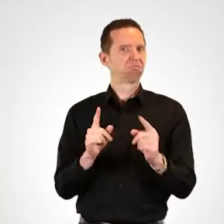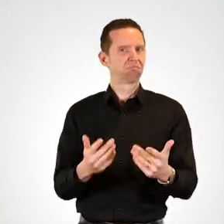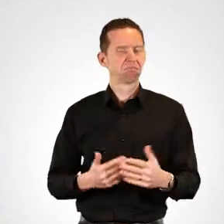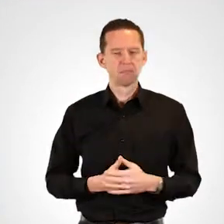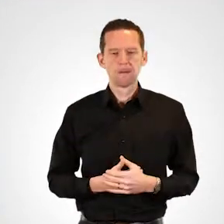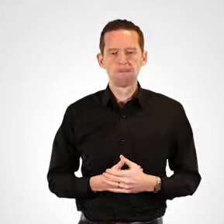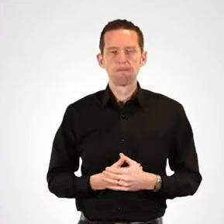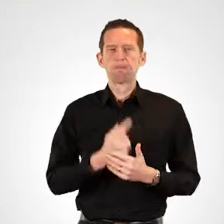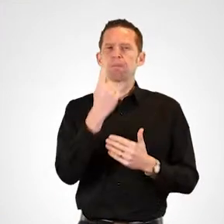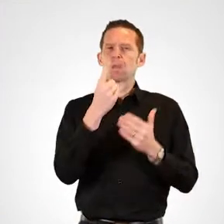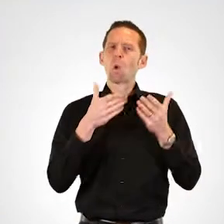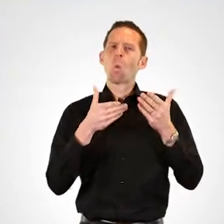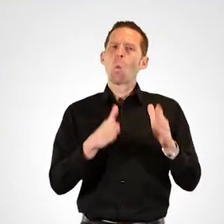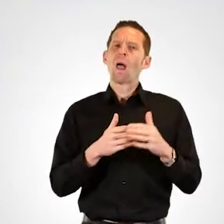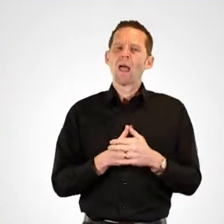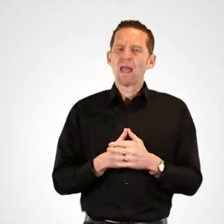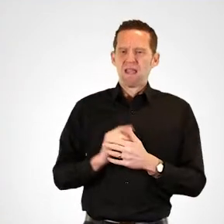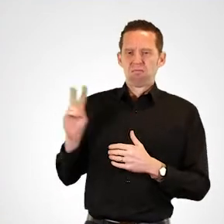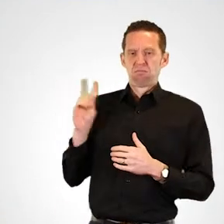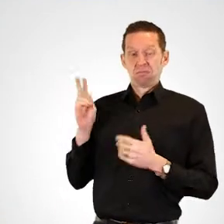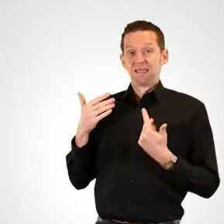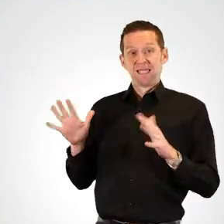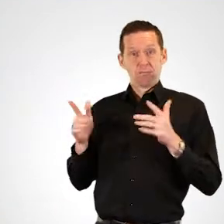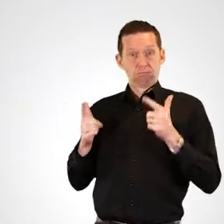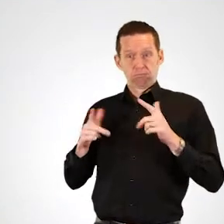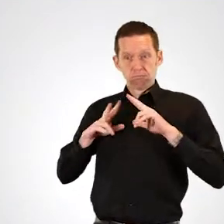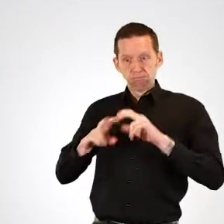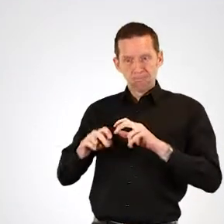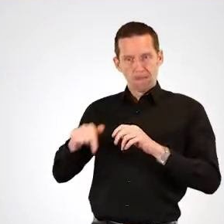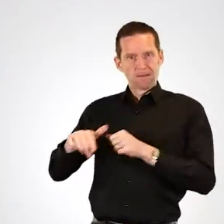One of the ways, we've just done quite a bit of work on this area